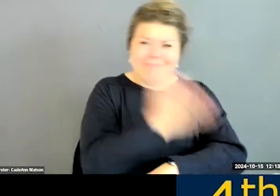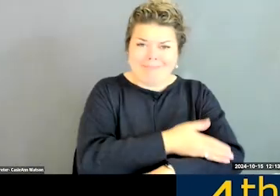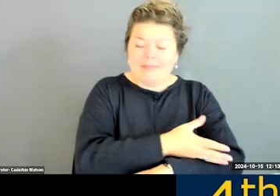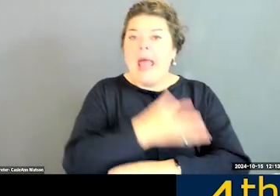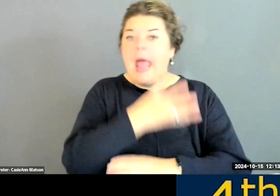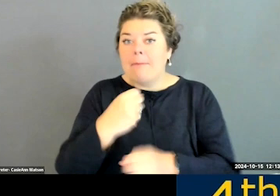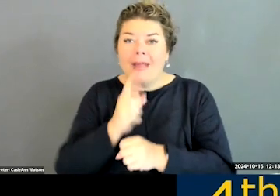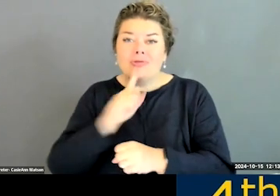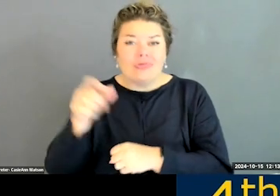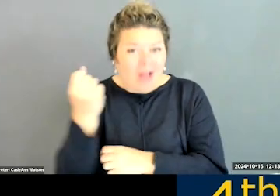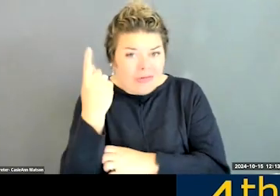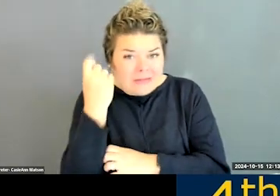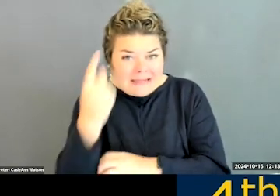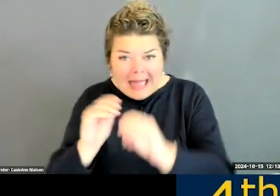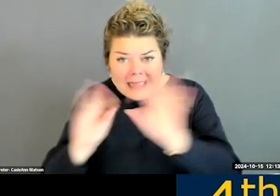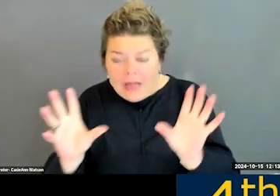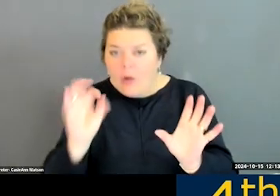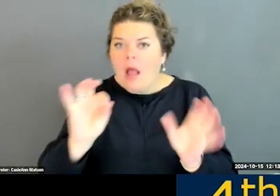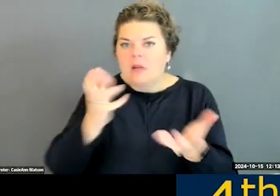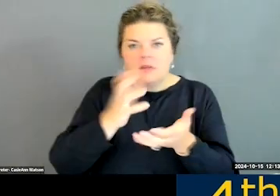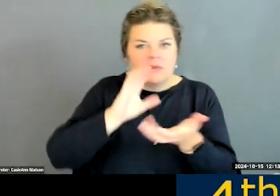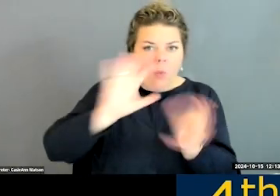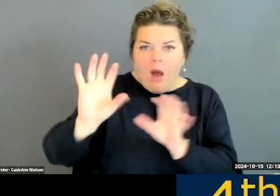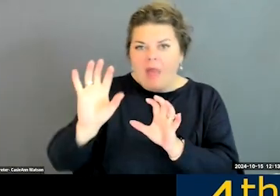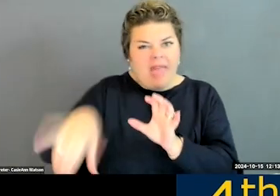and helps to avoid confusion and misunderstanding of your message.